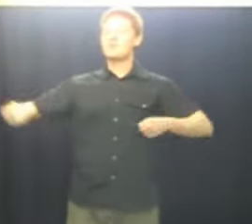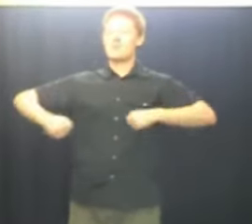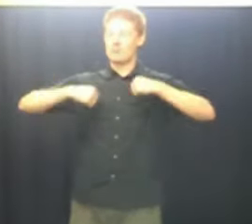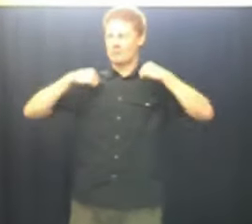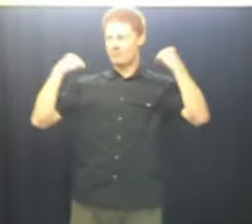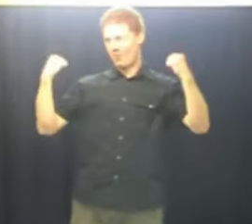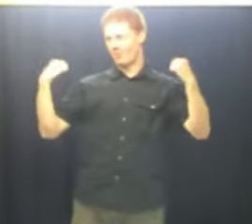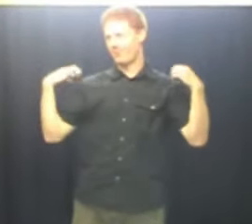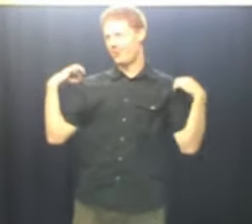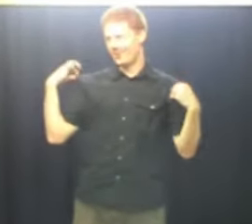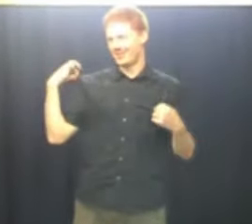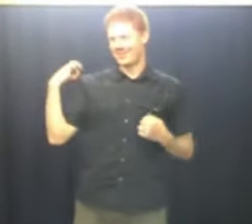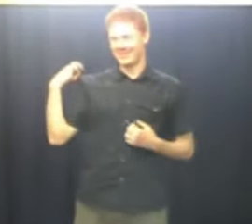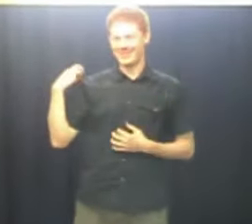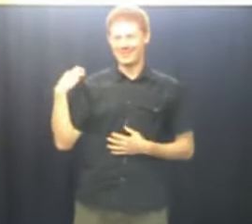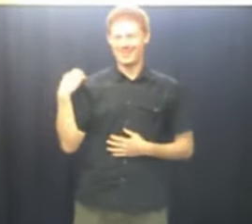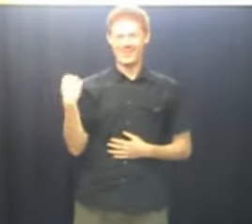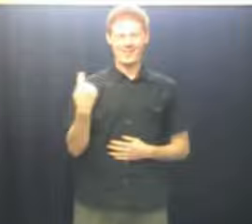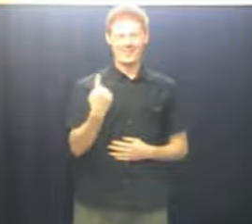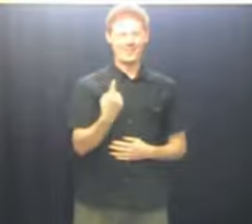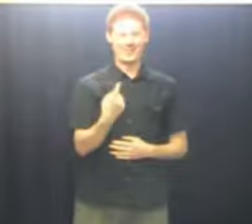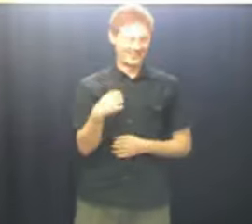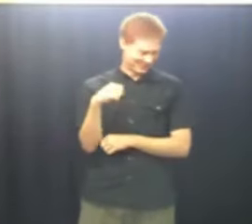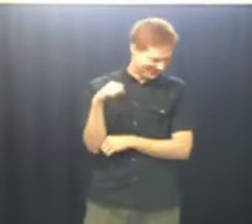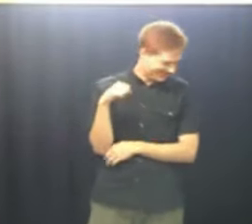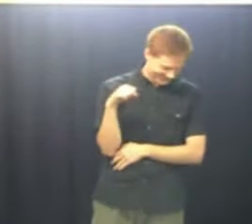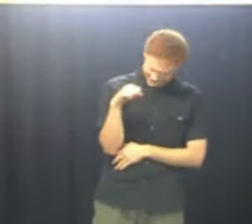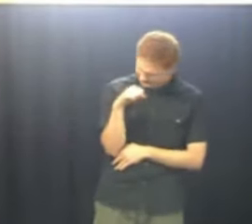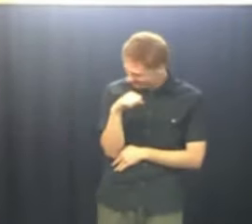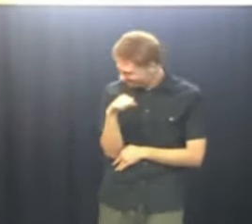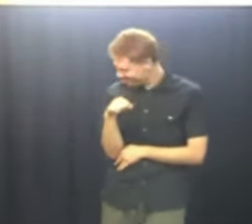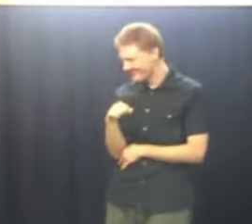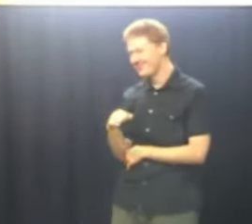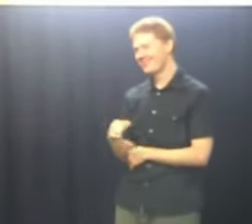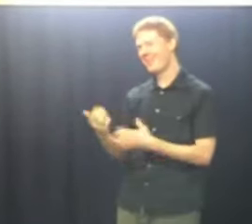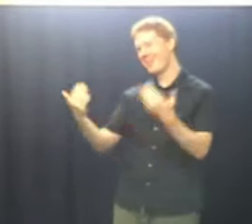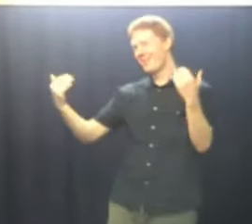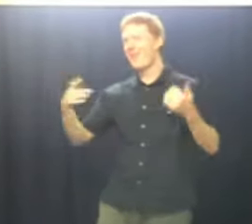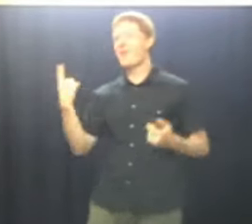I need very strong volunteers please aww everyone is shy and looking away